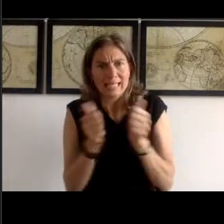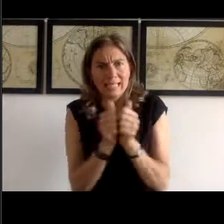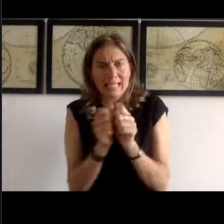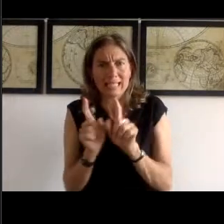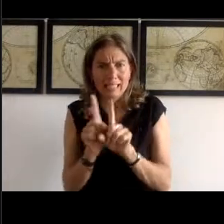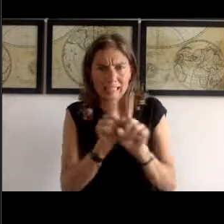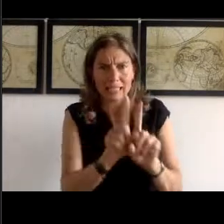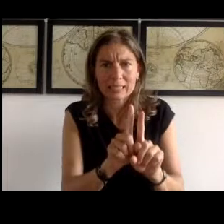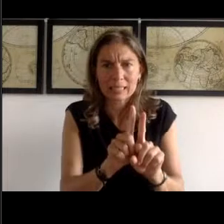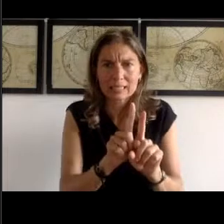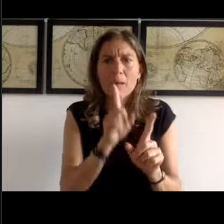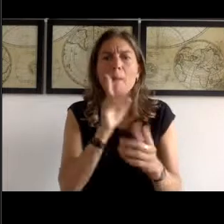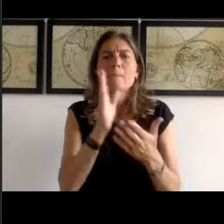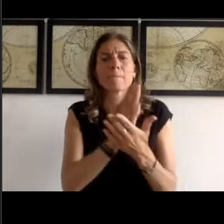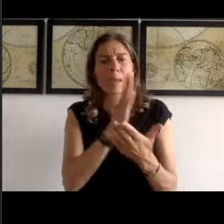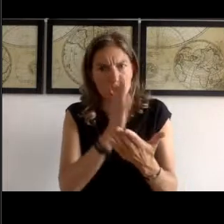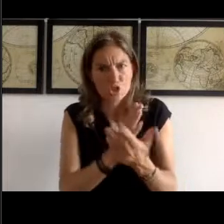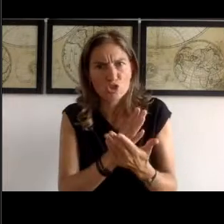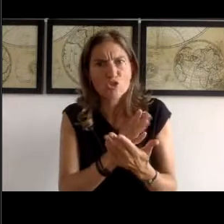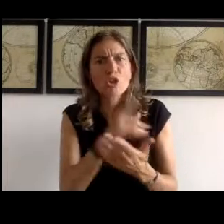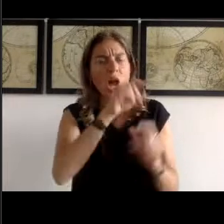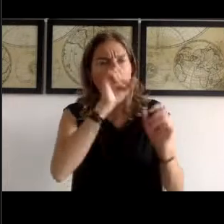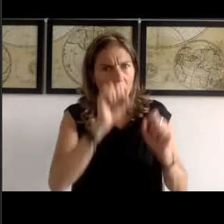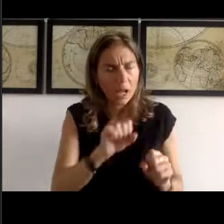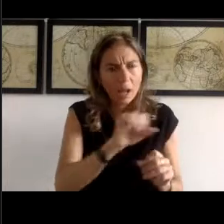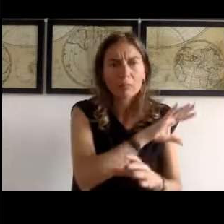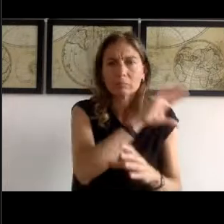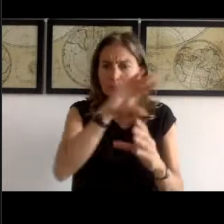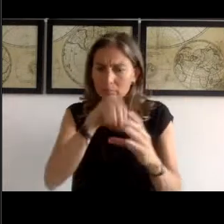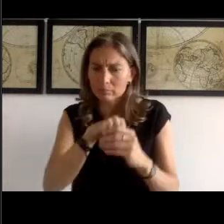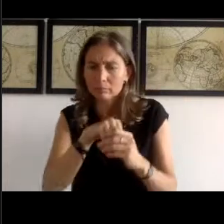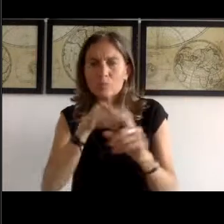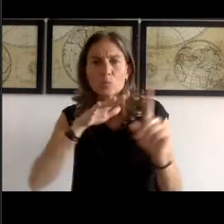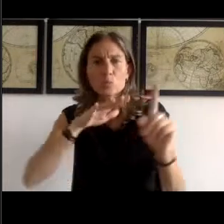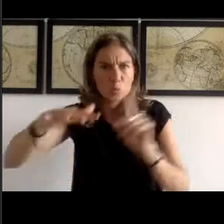It's a two part question. Some parts have been answered by Marta.